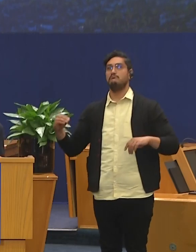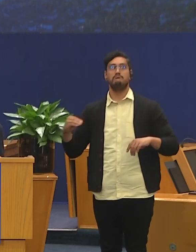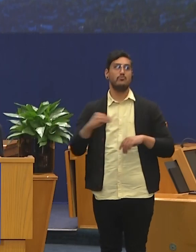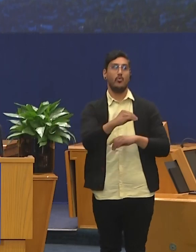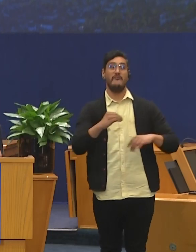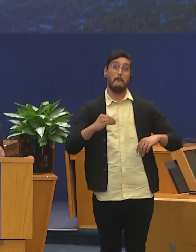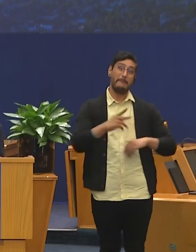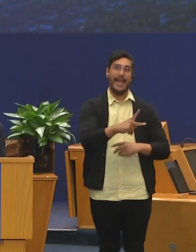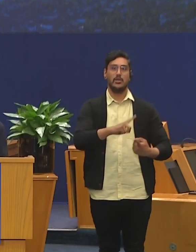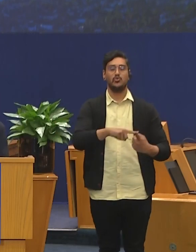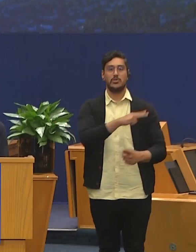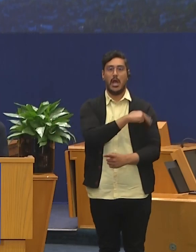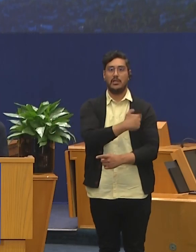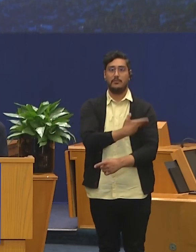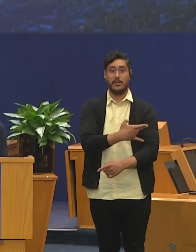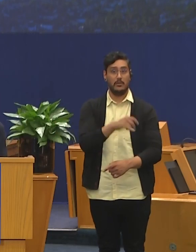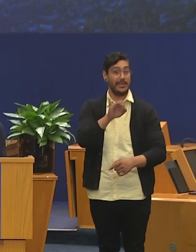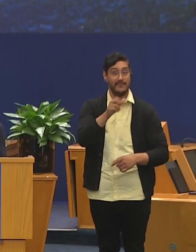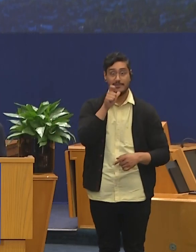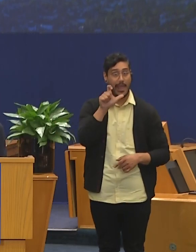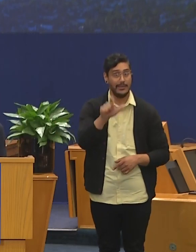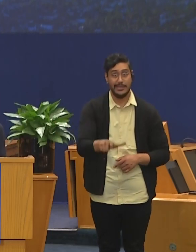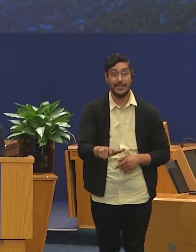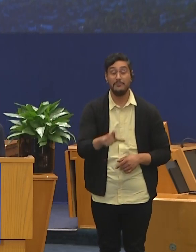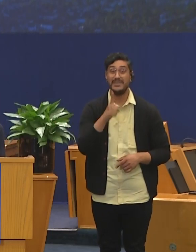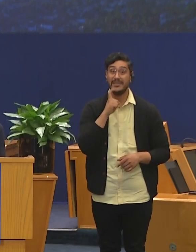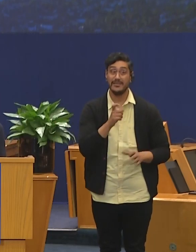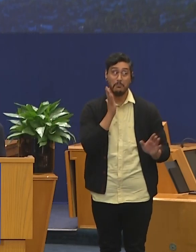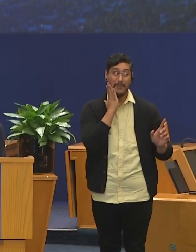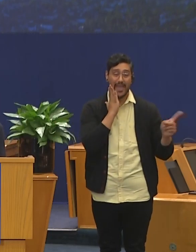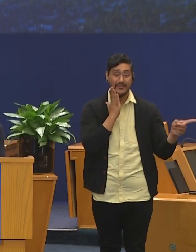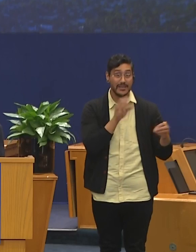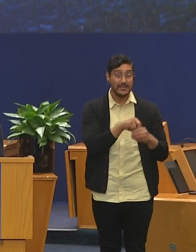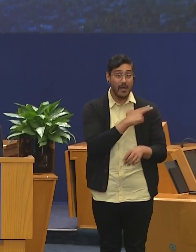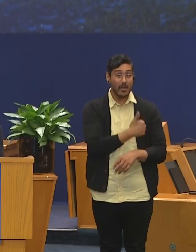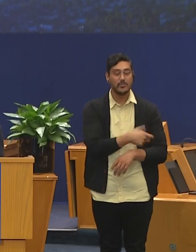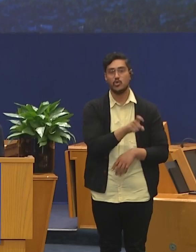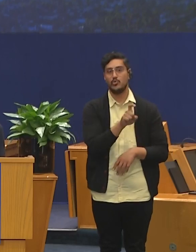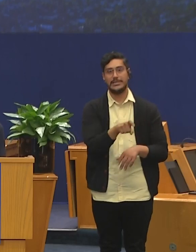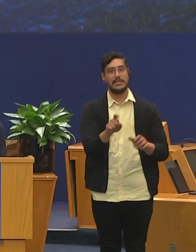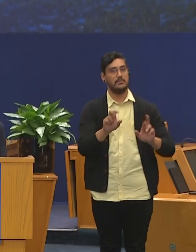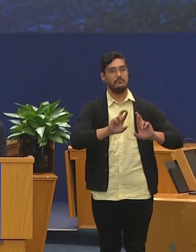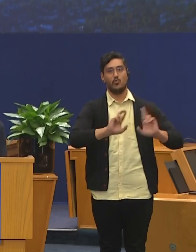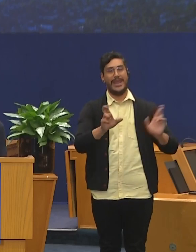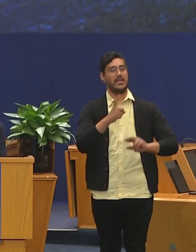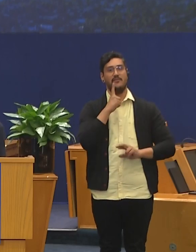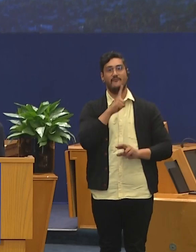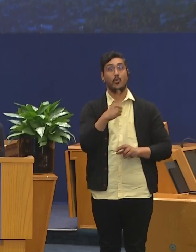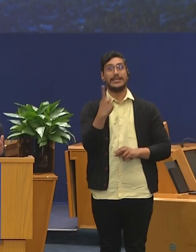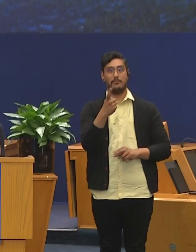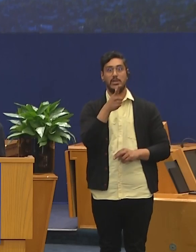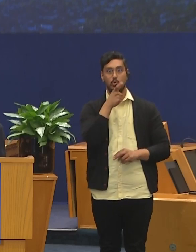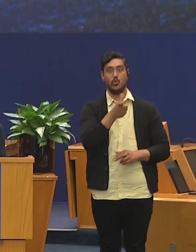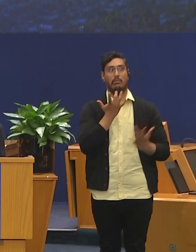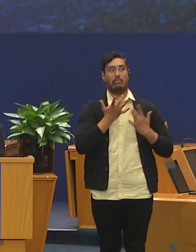BACK INTO HOSPITALS WHO DON'T NEED HOSPITAL CARE DURING A PANDEMIC BECAUSE THOSE BEDS NEED TO BE AVAILABLE FOR THOSE WHO